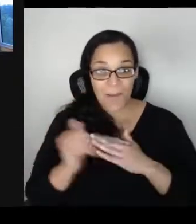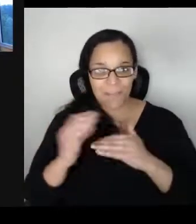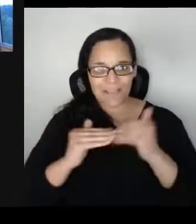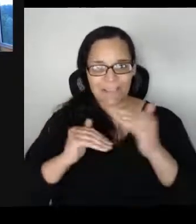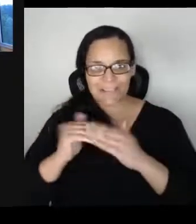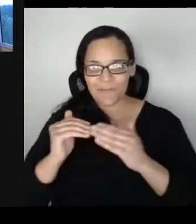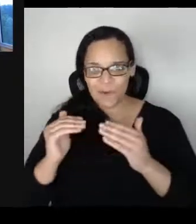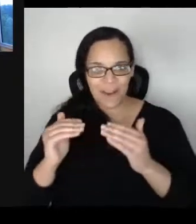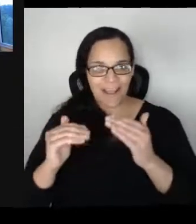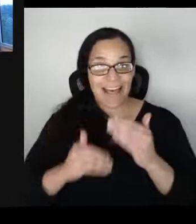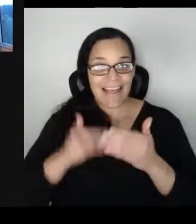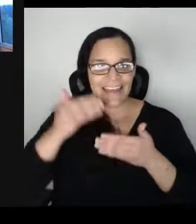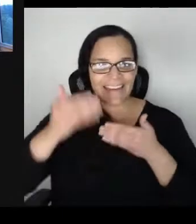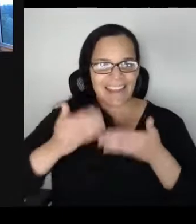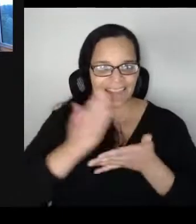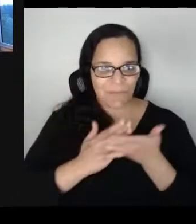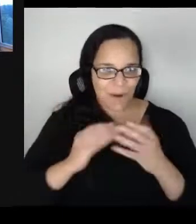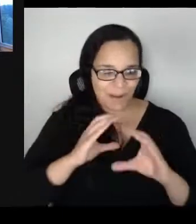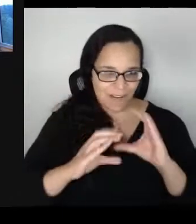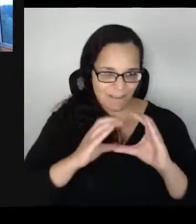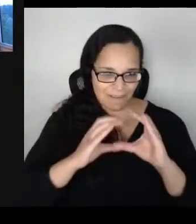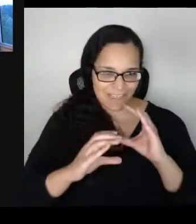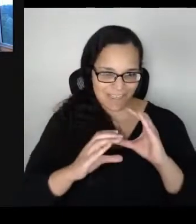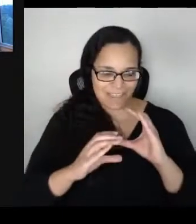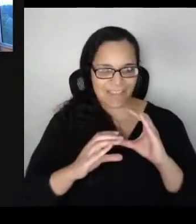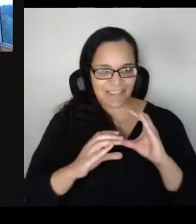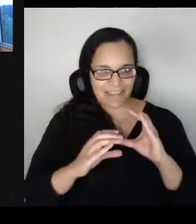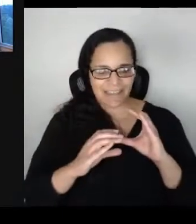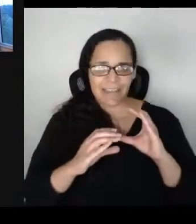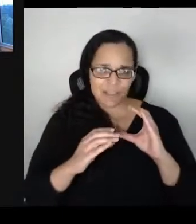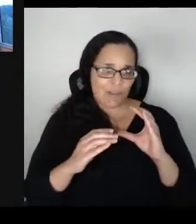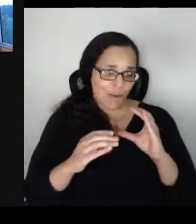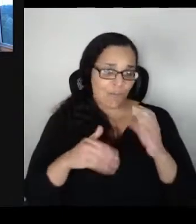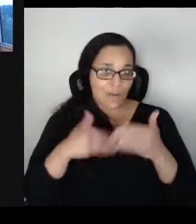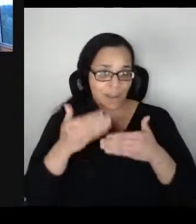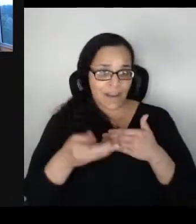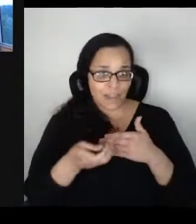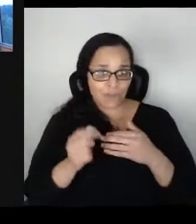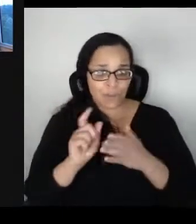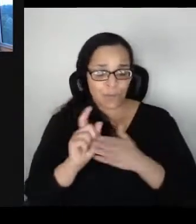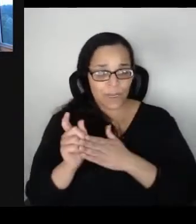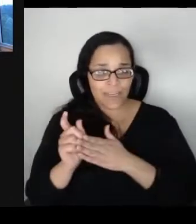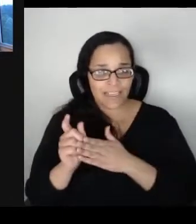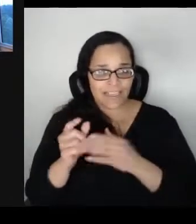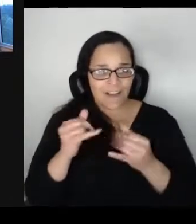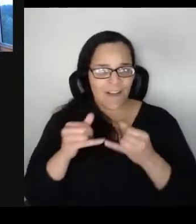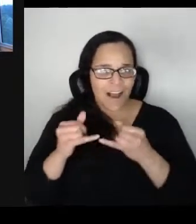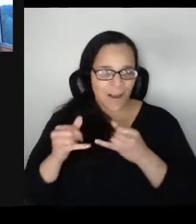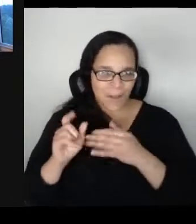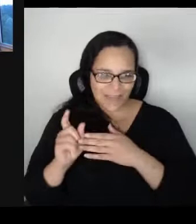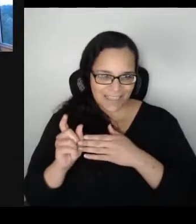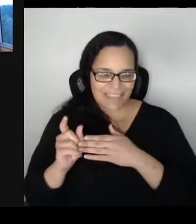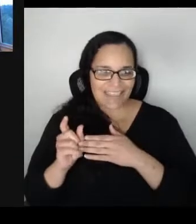because we're moving here into the next couple of minutes, final minutes that we are gonna have to go before we go